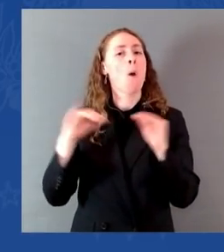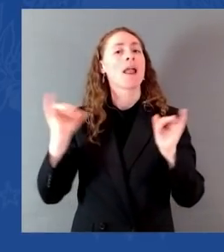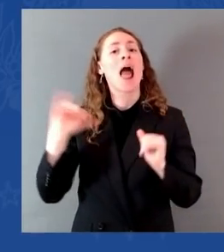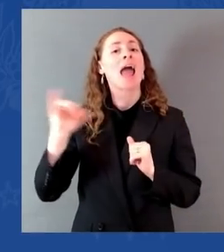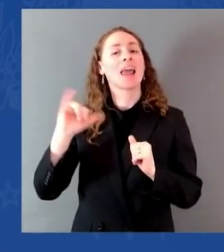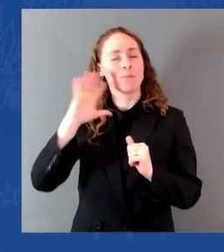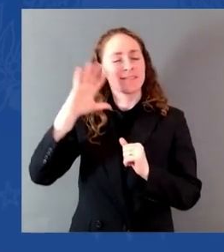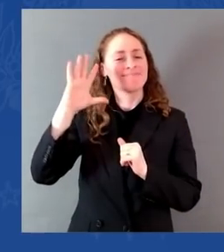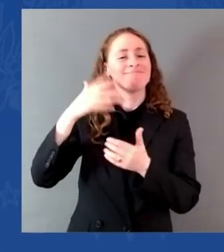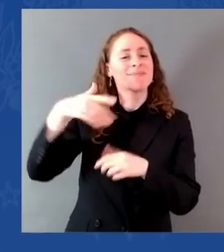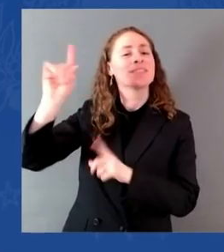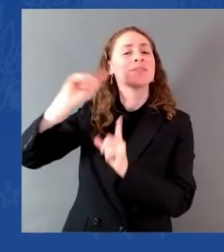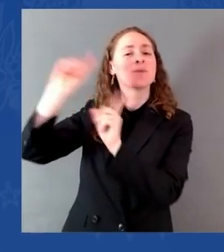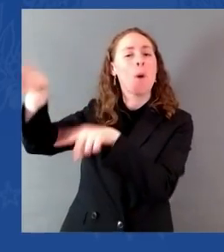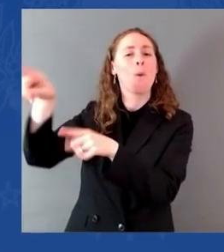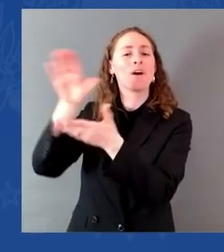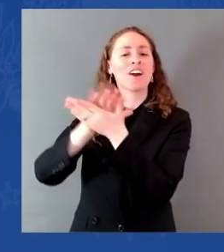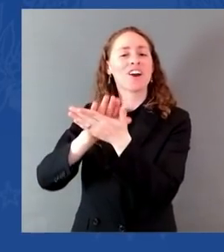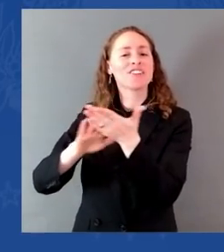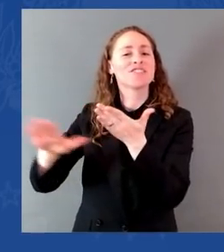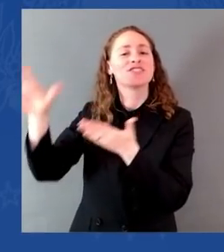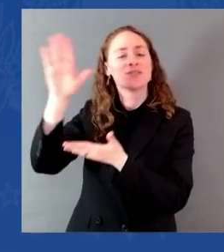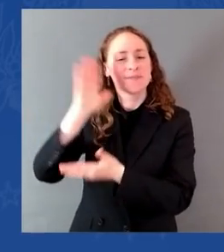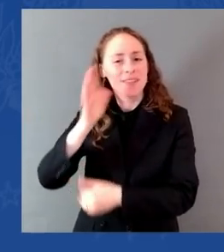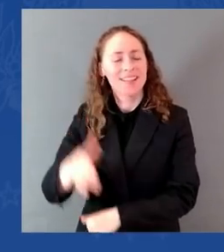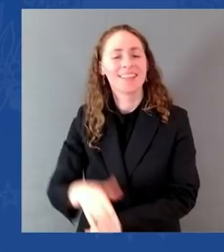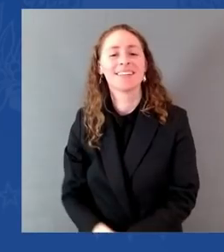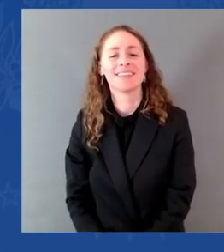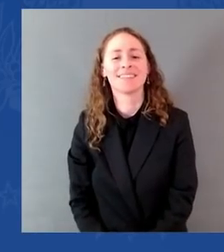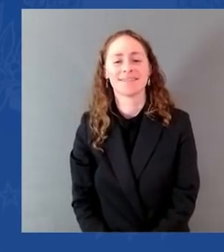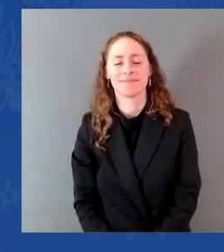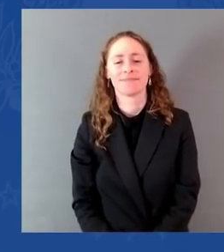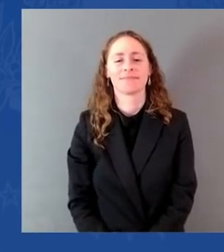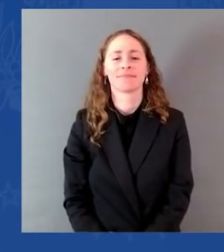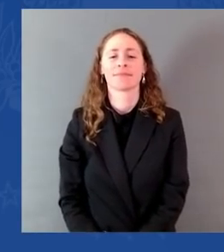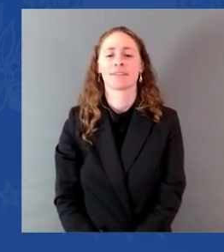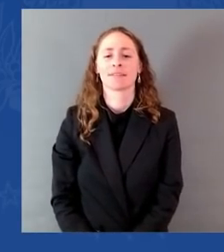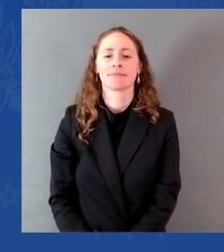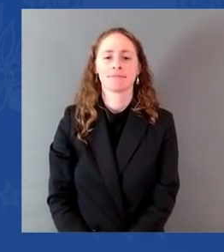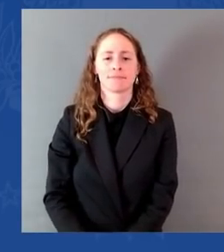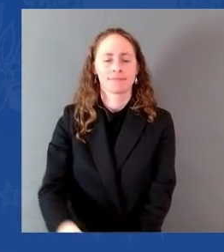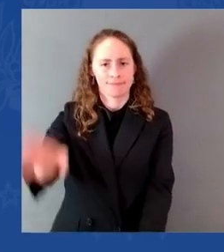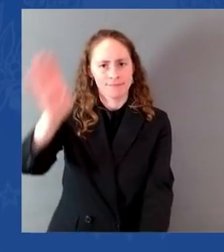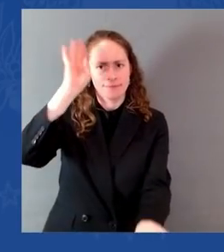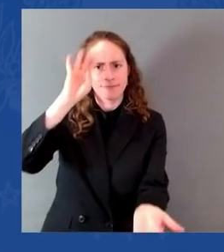doesn't have the training. But at three years old, the brain is rapidly developing so quickly.